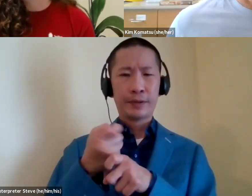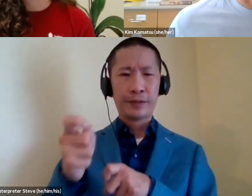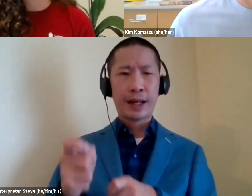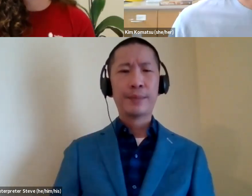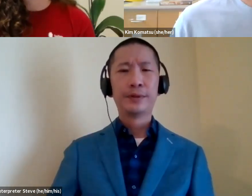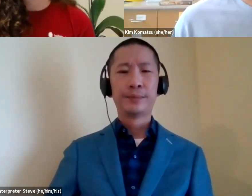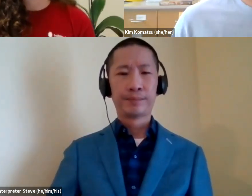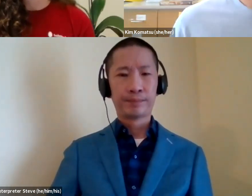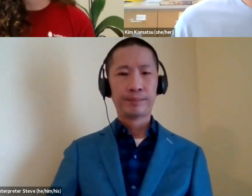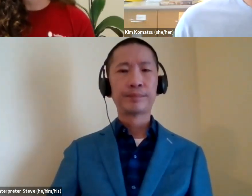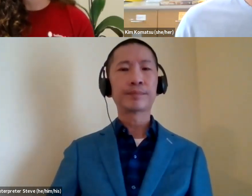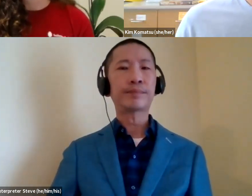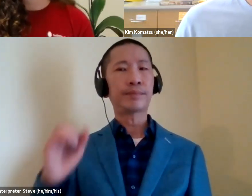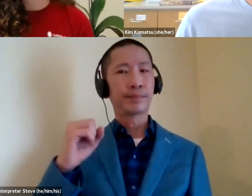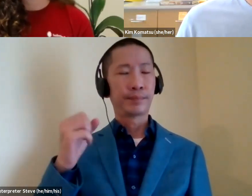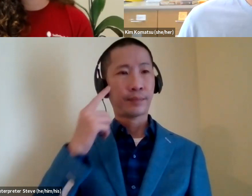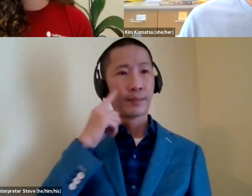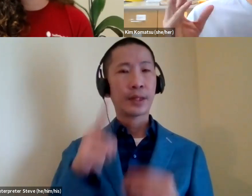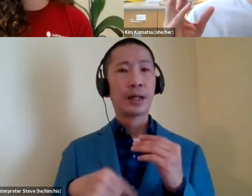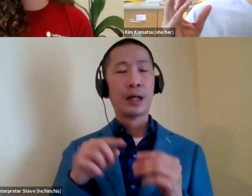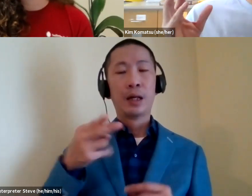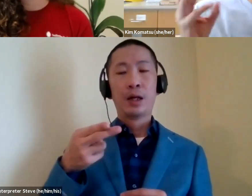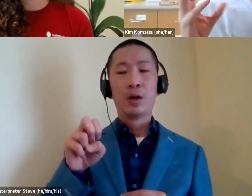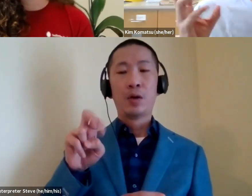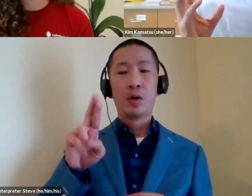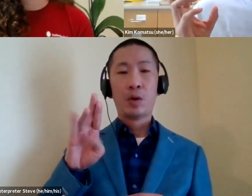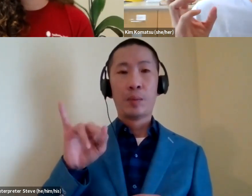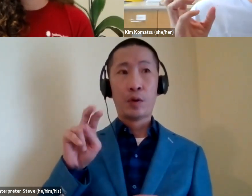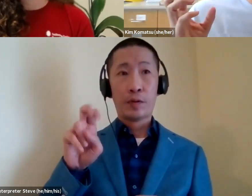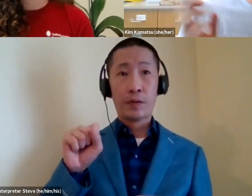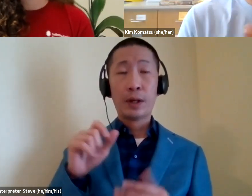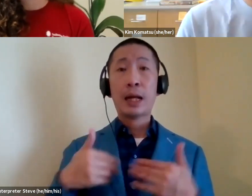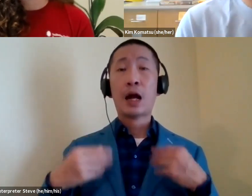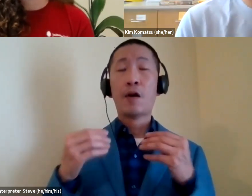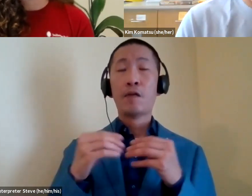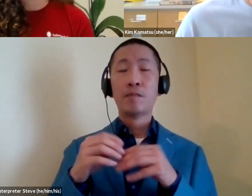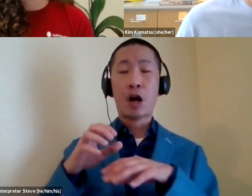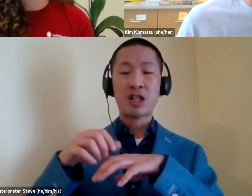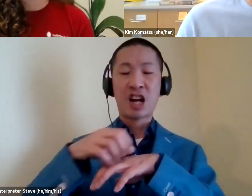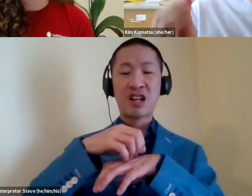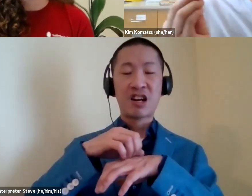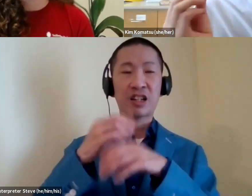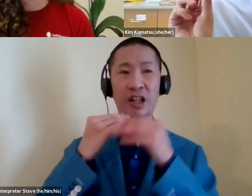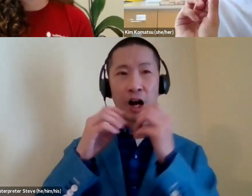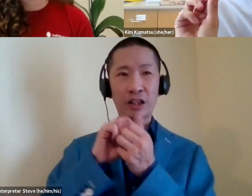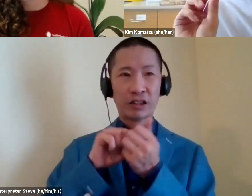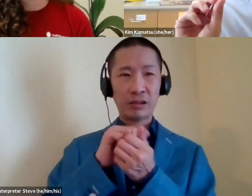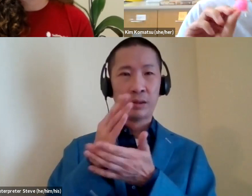Kim Komatsu (she/her): Yeah so thinking about the the herbivores that are more have more chewing mouth parts like your example with the grasshopper and our pom pom.